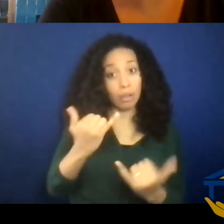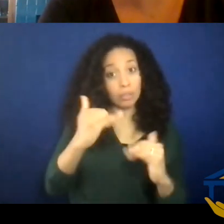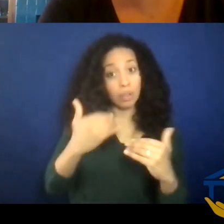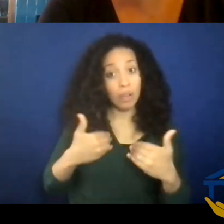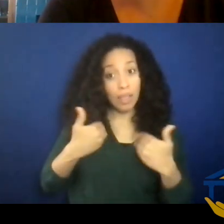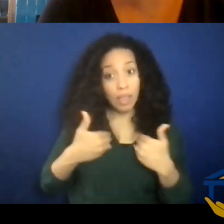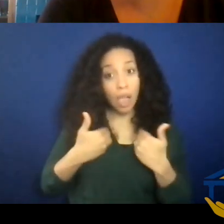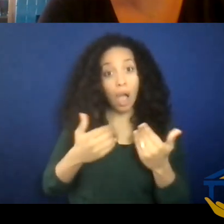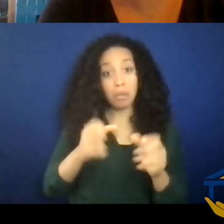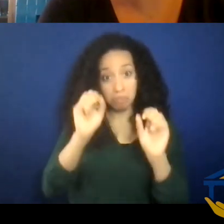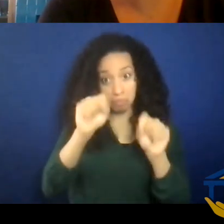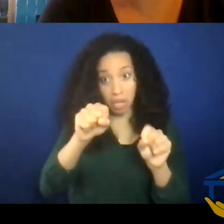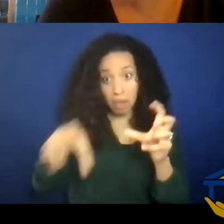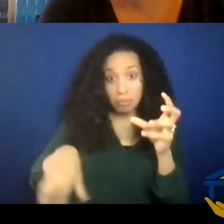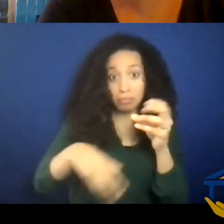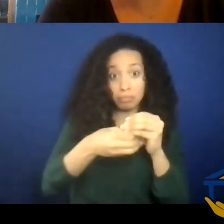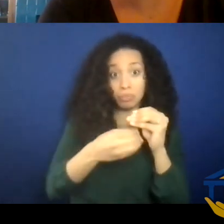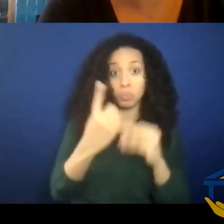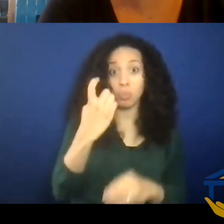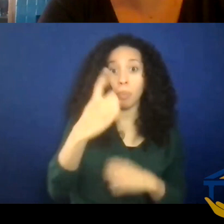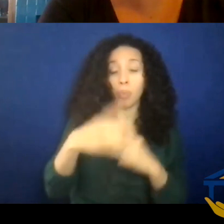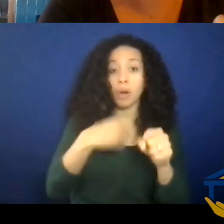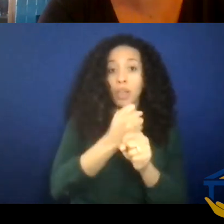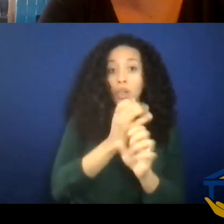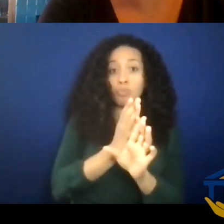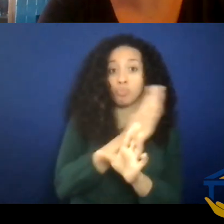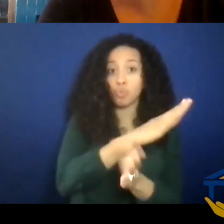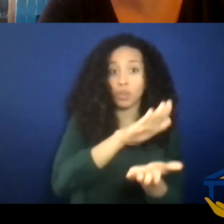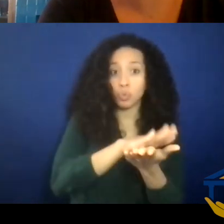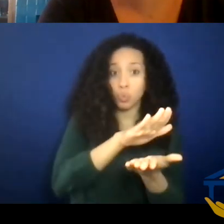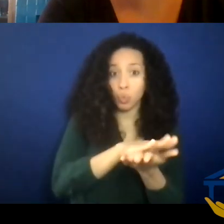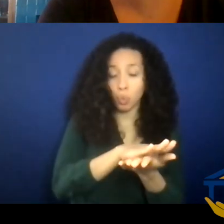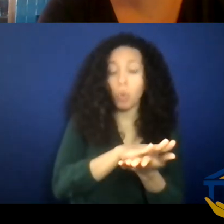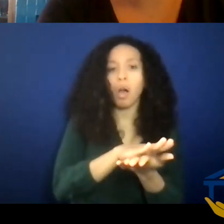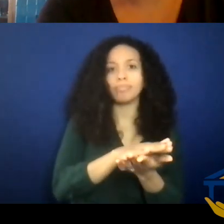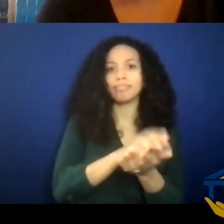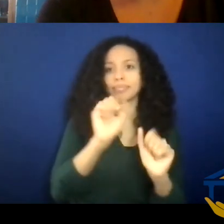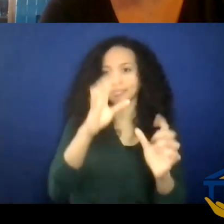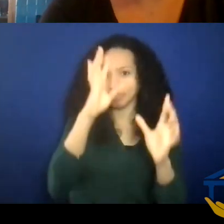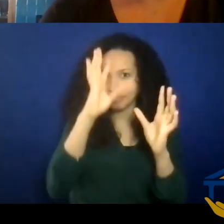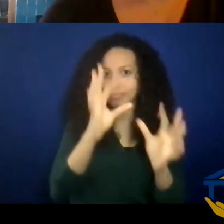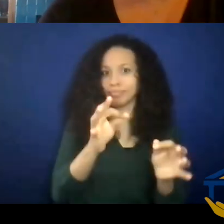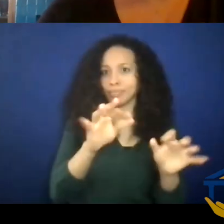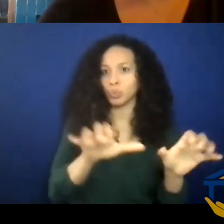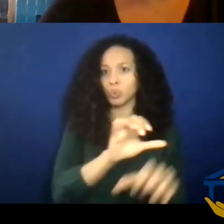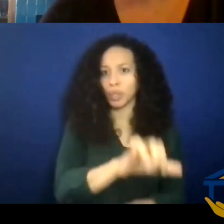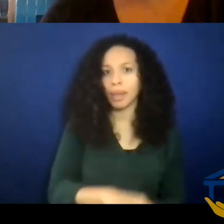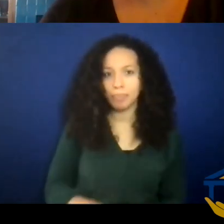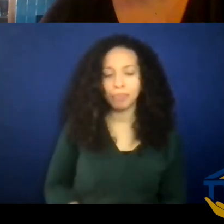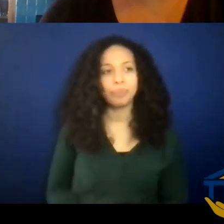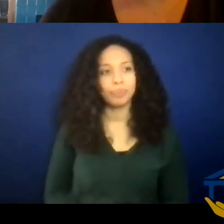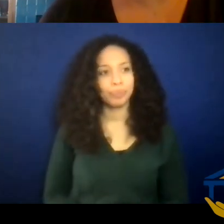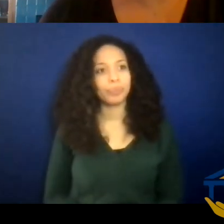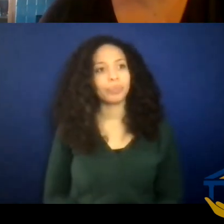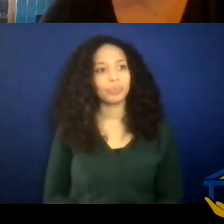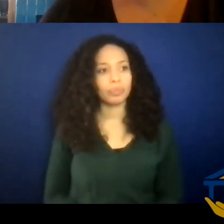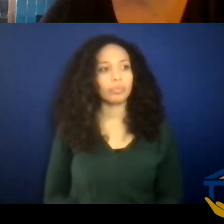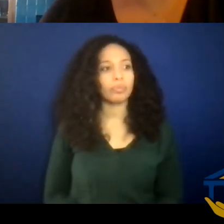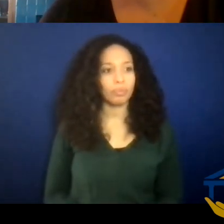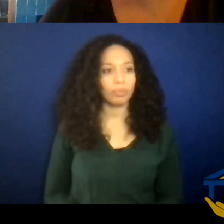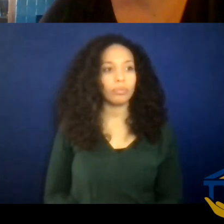an additional year in preschool. Then we could opt to do that, um, once a child is registered in